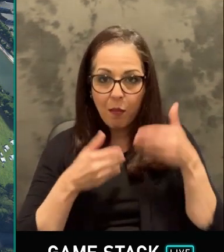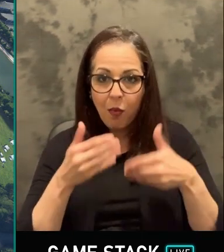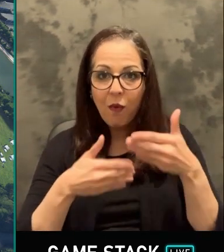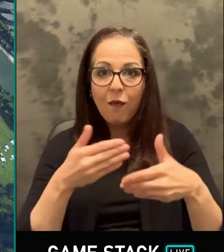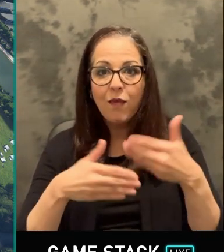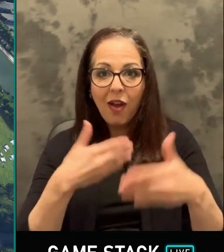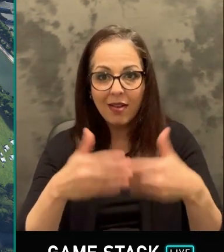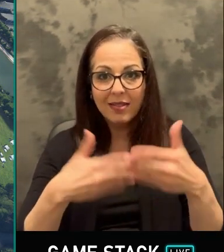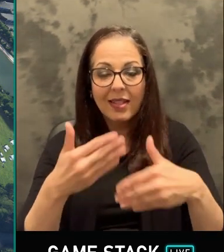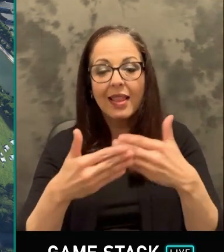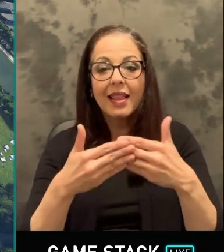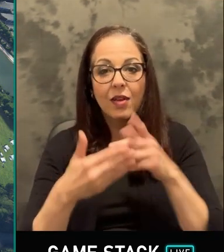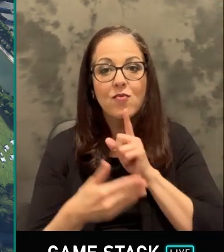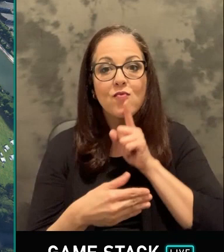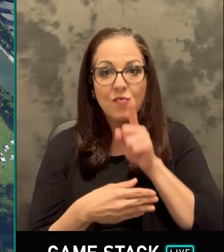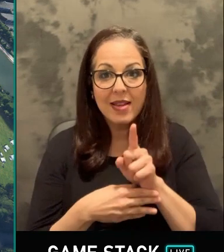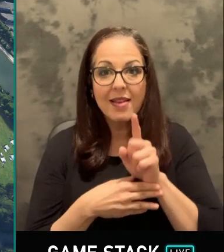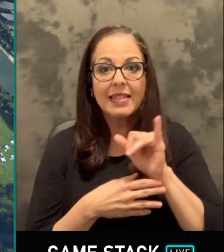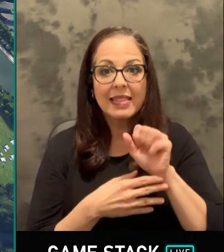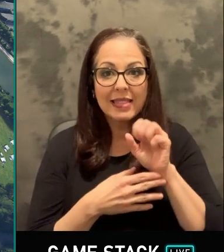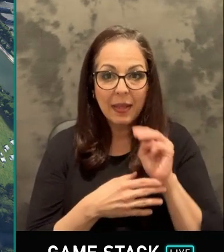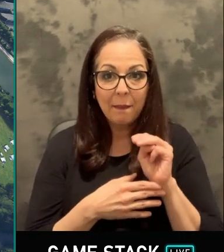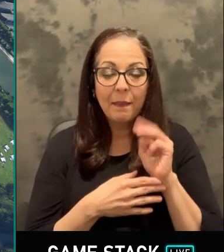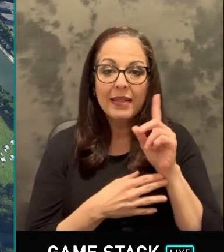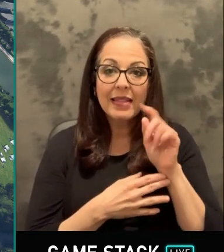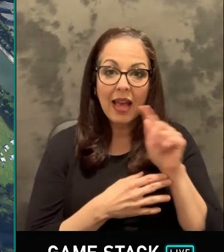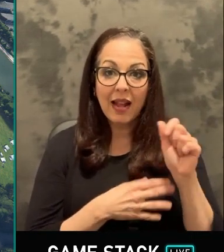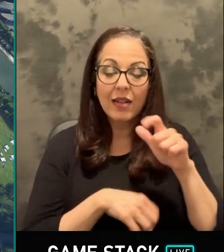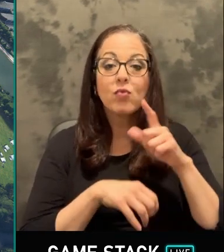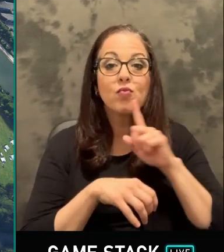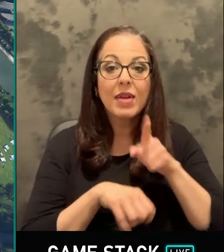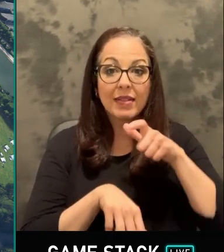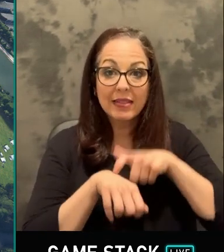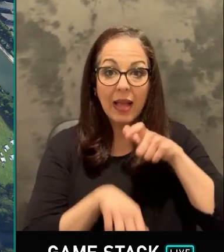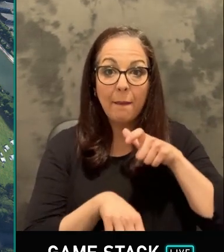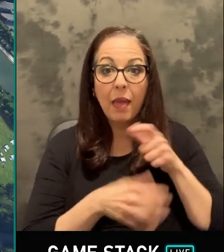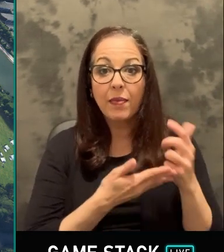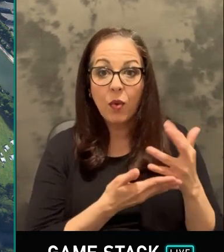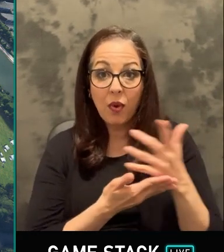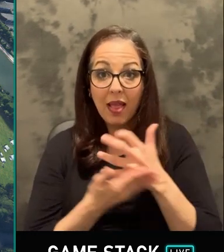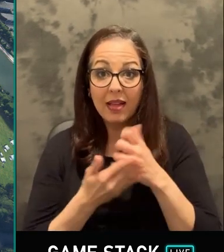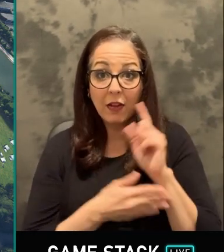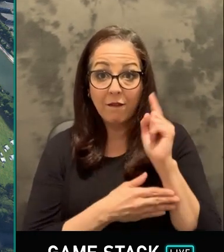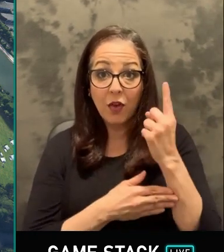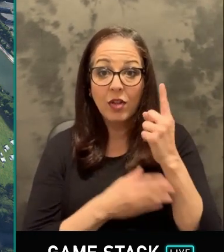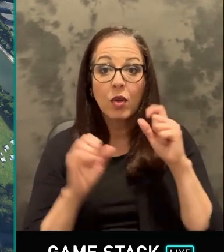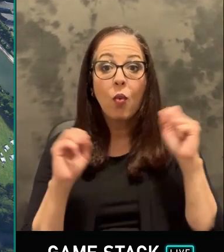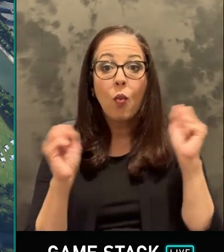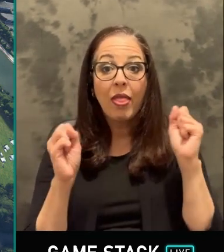So, the first real time data we're collecting is the weather. So, it might be the most important and a more